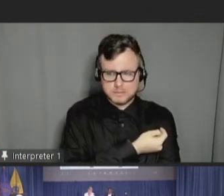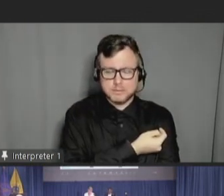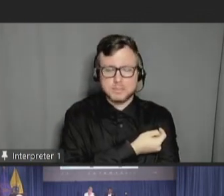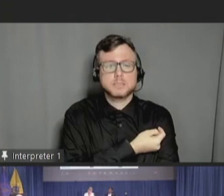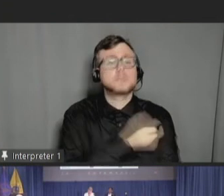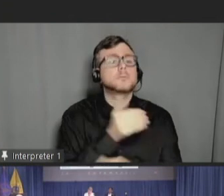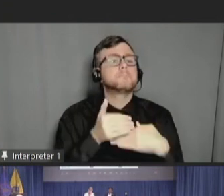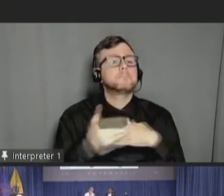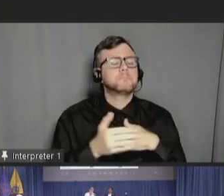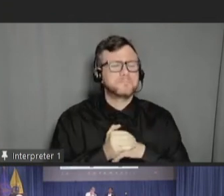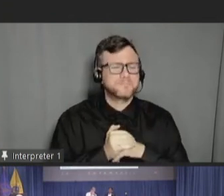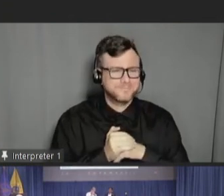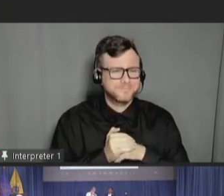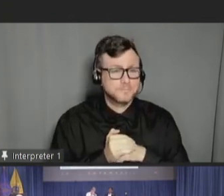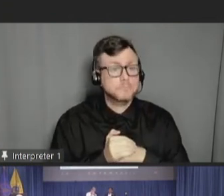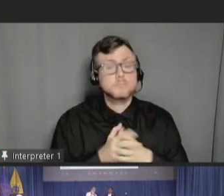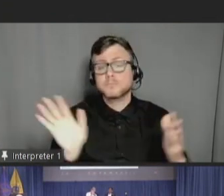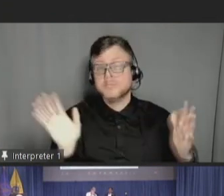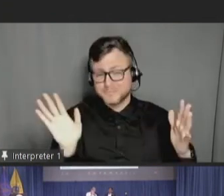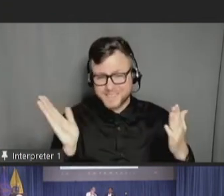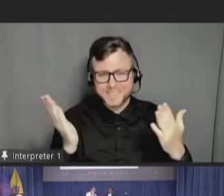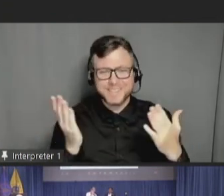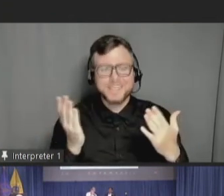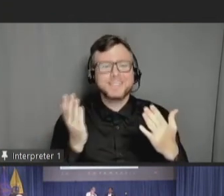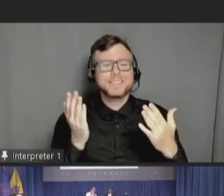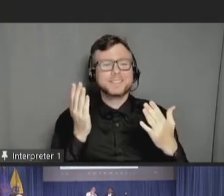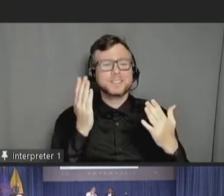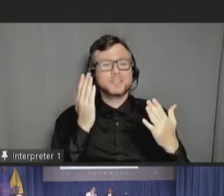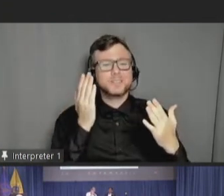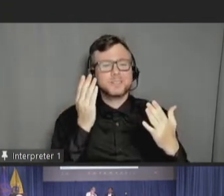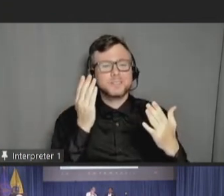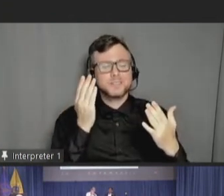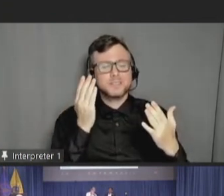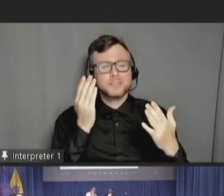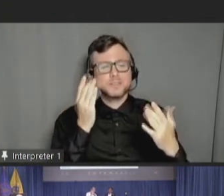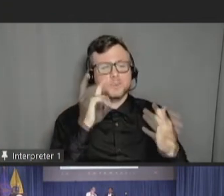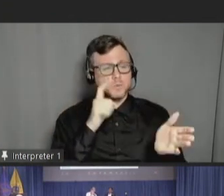please. And I would like to also acknowledge the funding agencies,